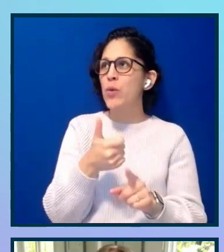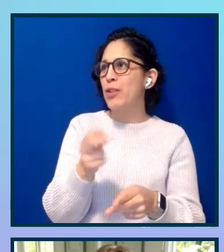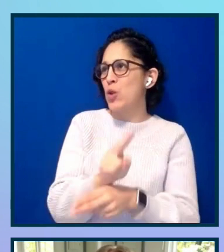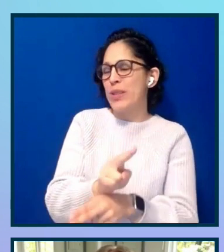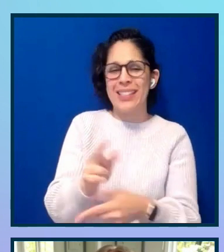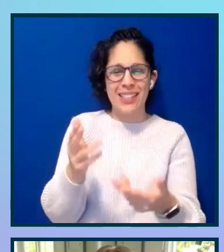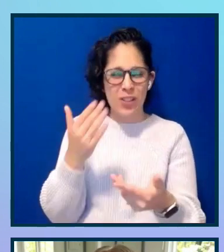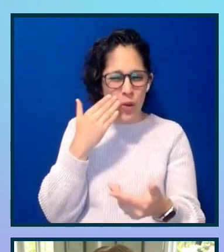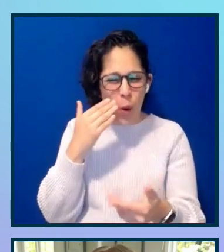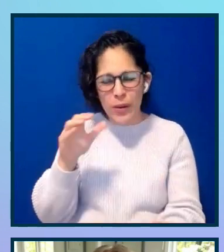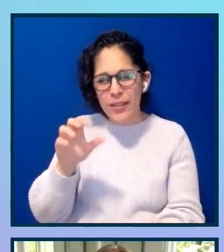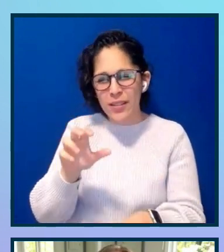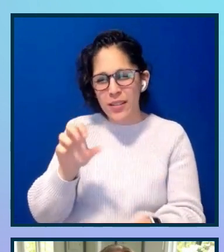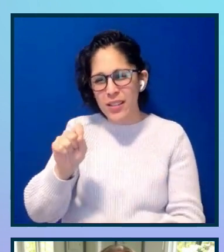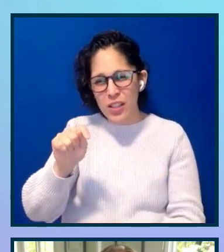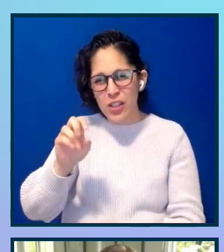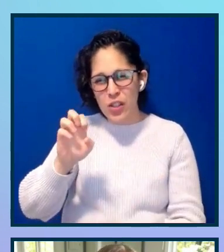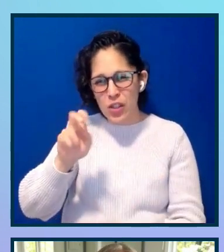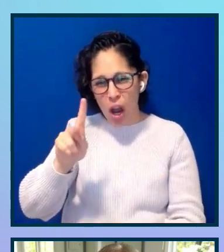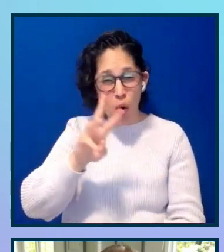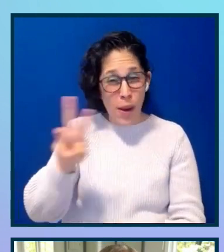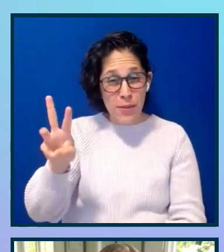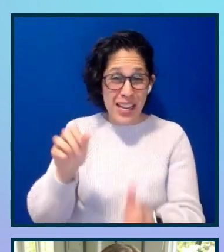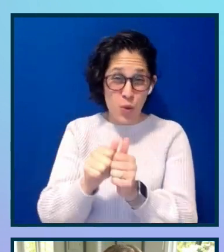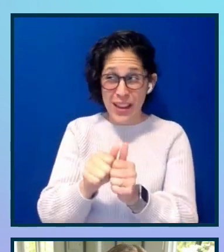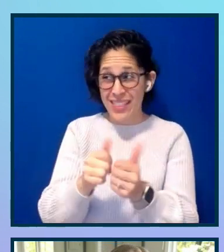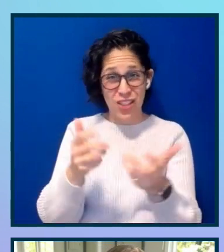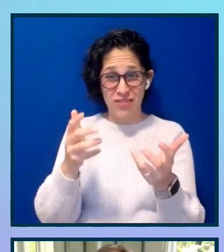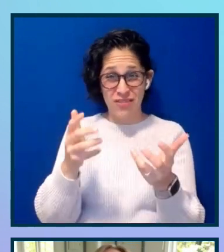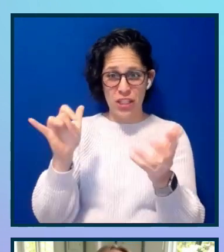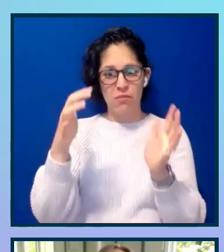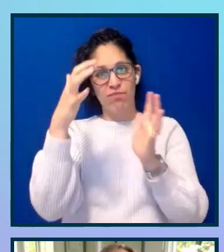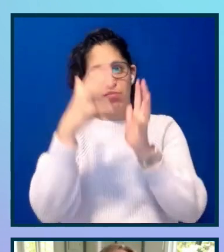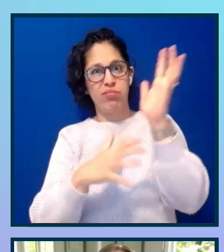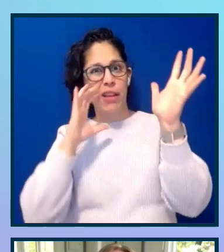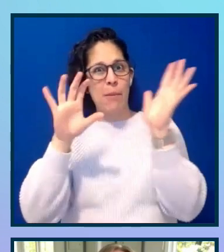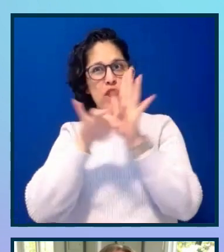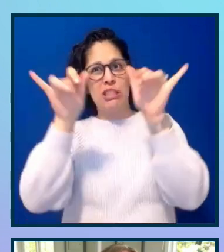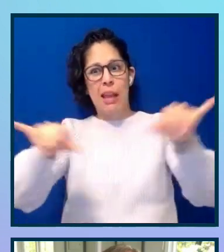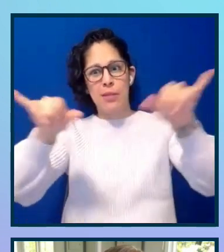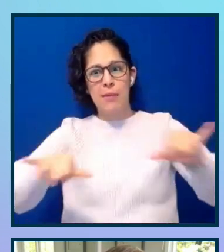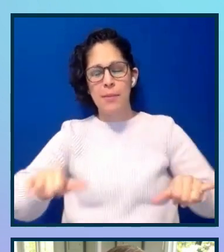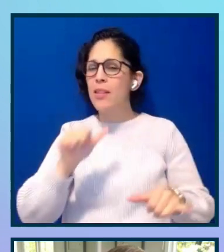these stock websites with stock images, they're not layered, so you kind of have to go in and create your own masks.